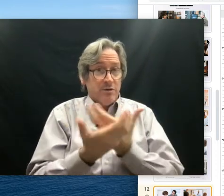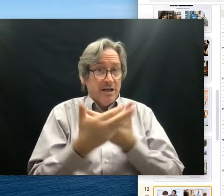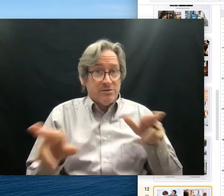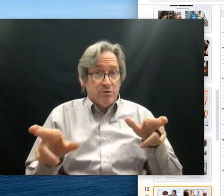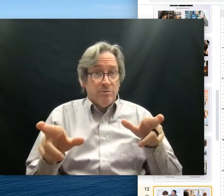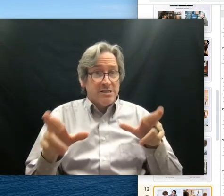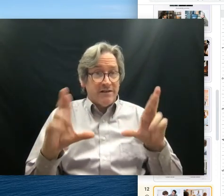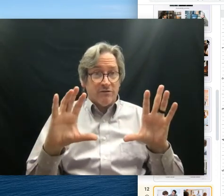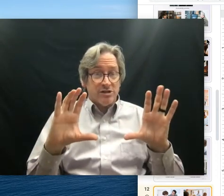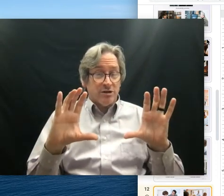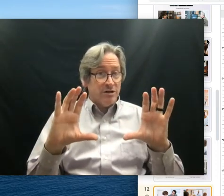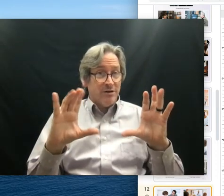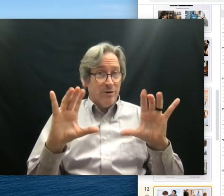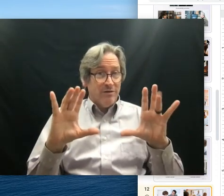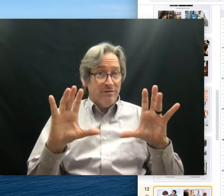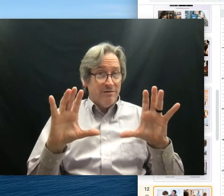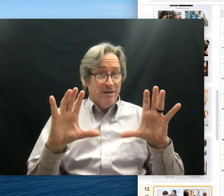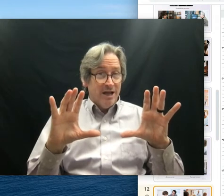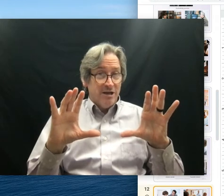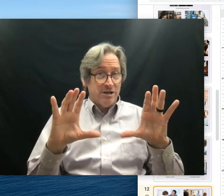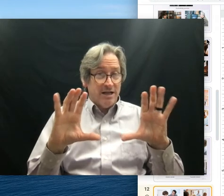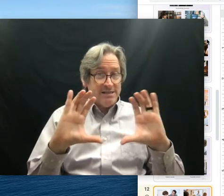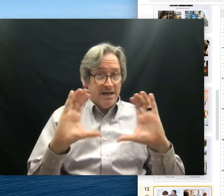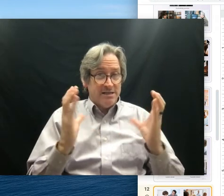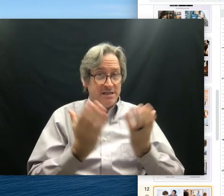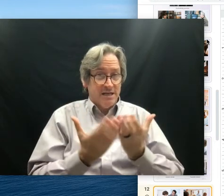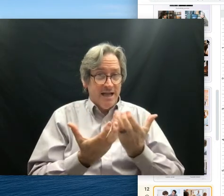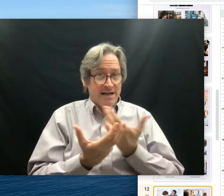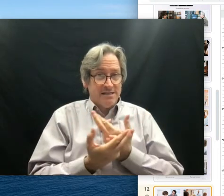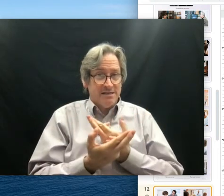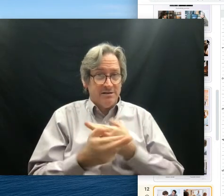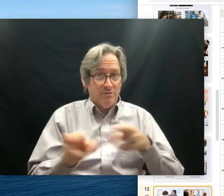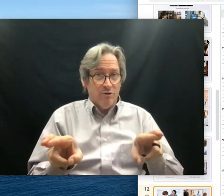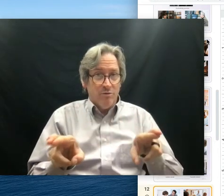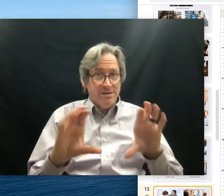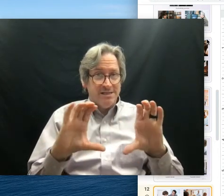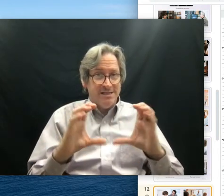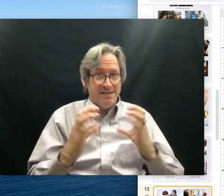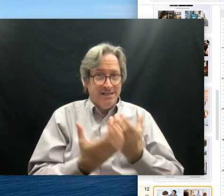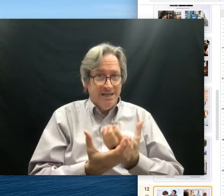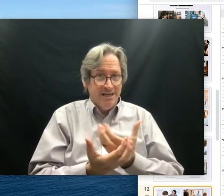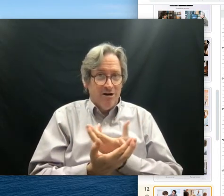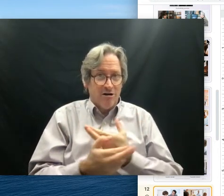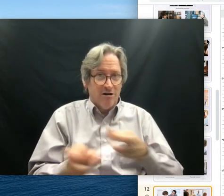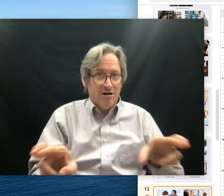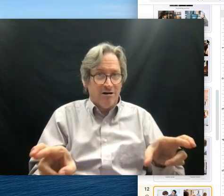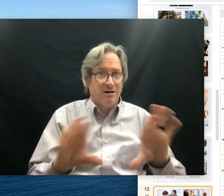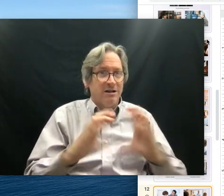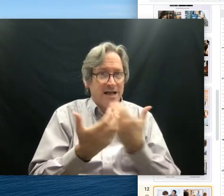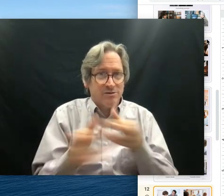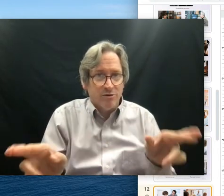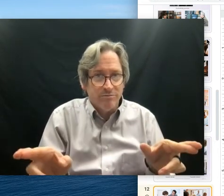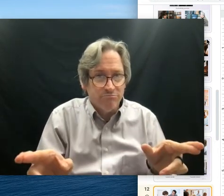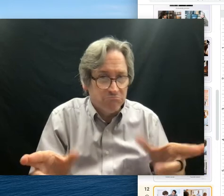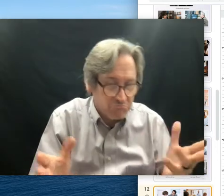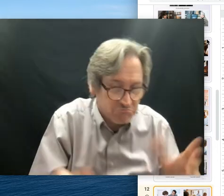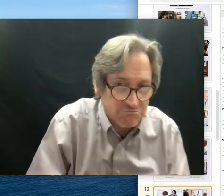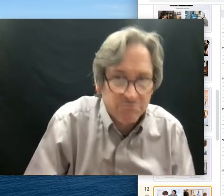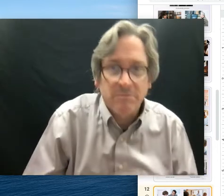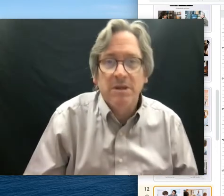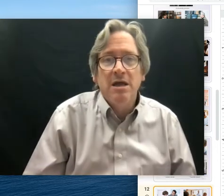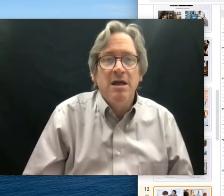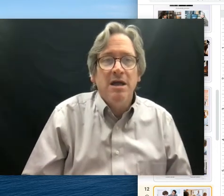classroom because i first learned it with the initialized signs class rooms ccrr classroom it's